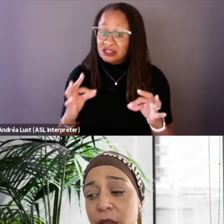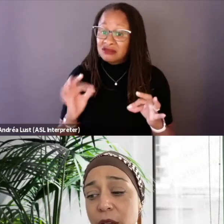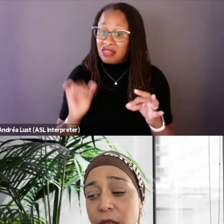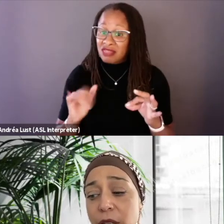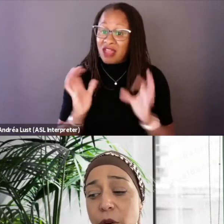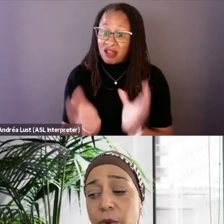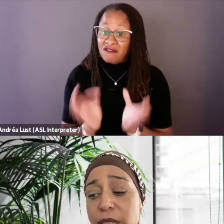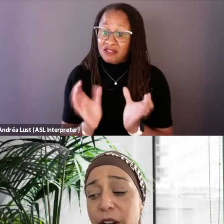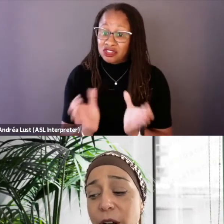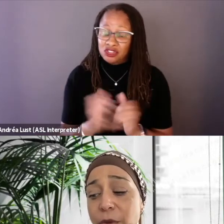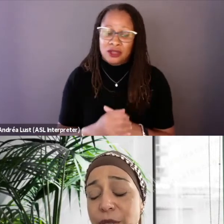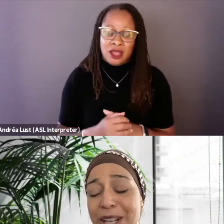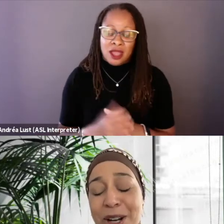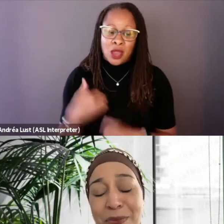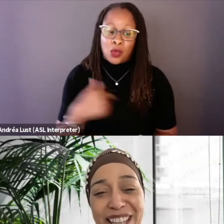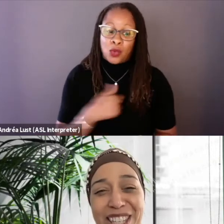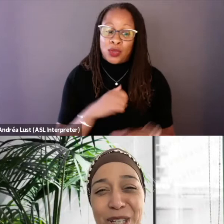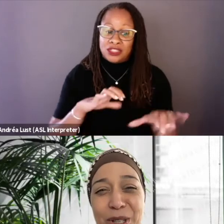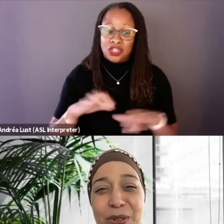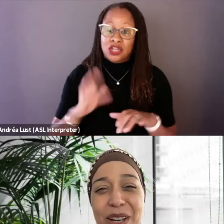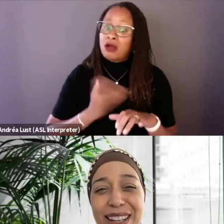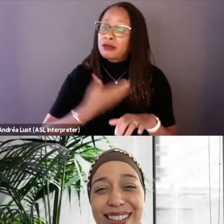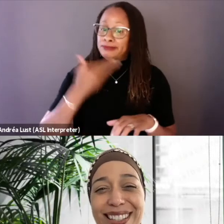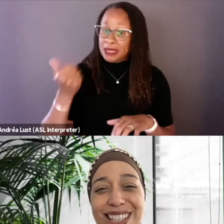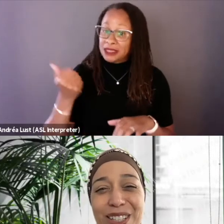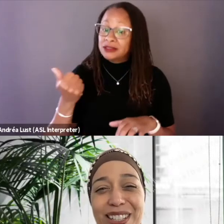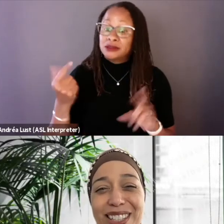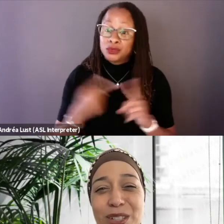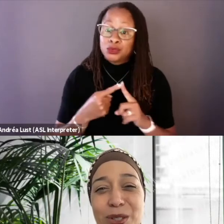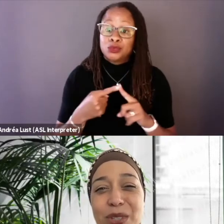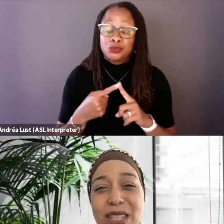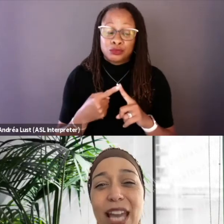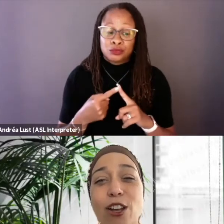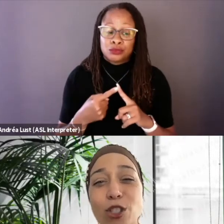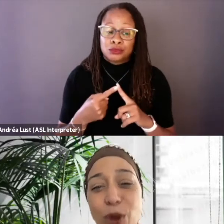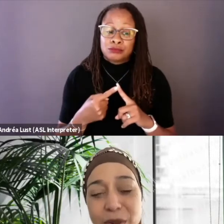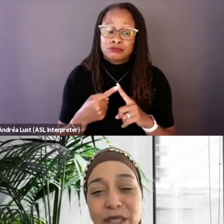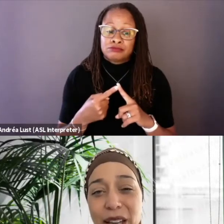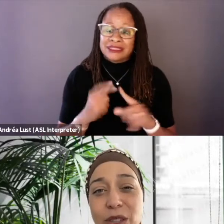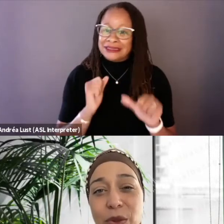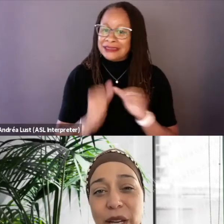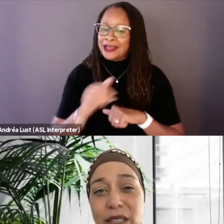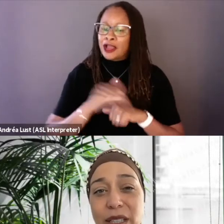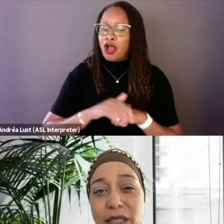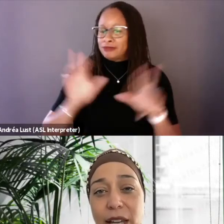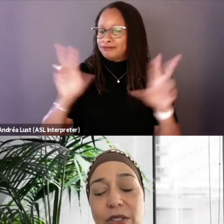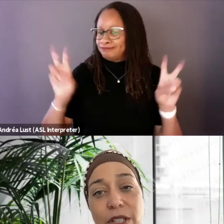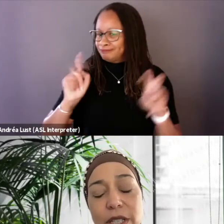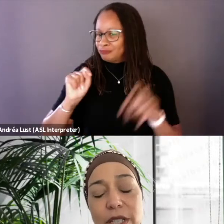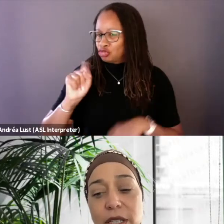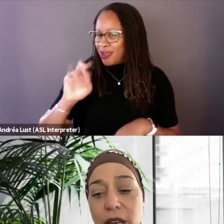You know, we did our best to stay on track with that throughout the entire series